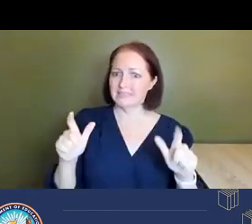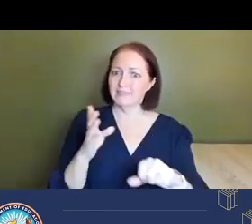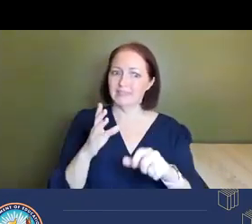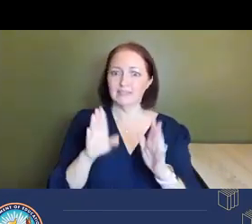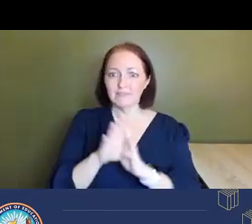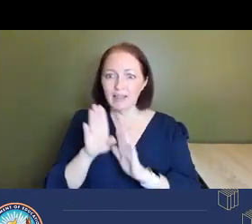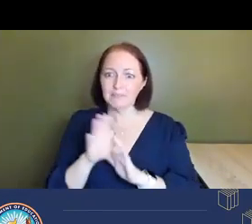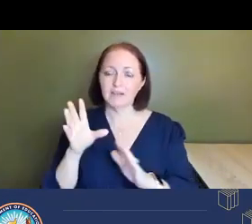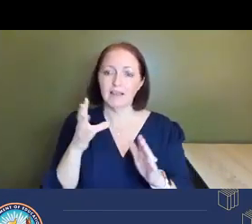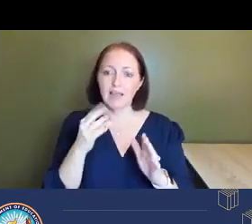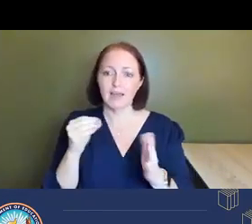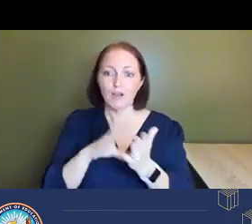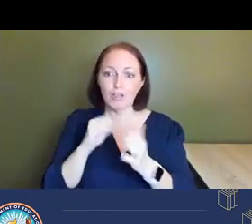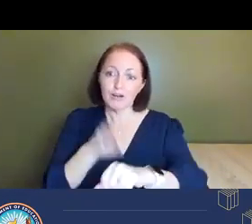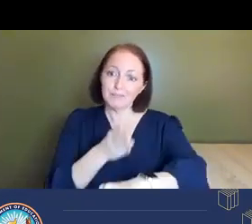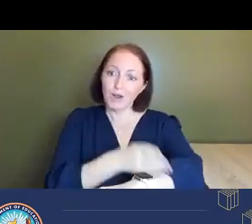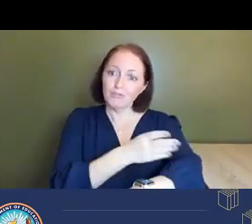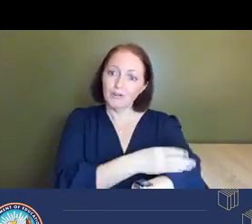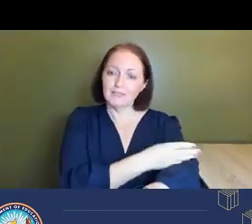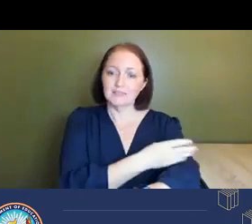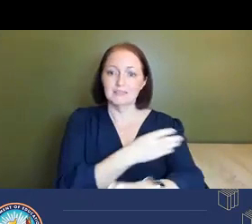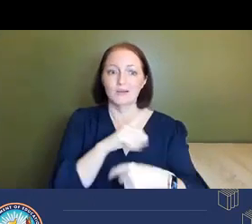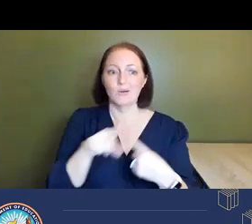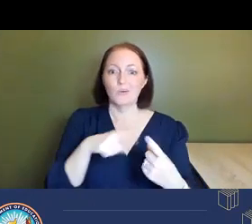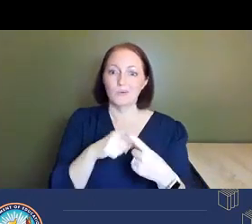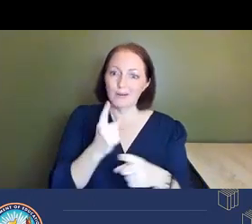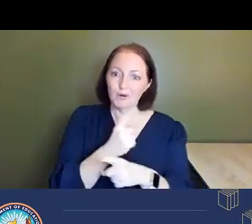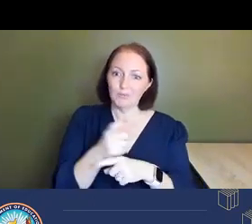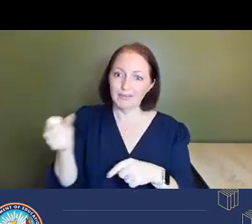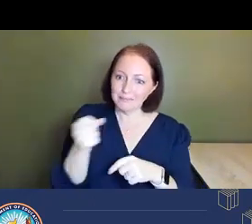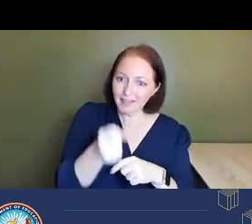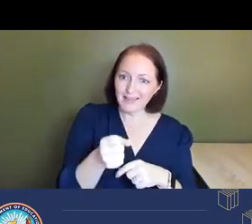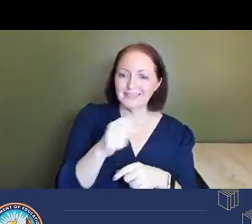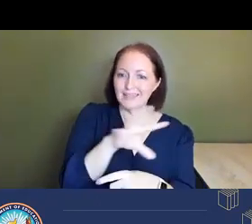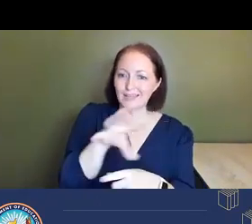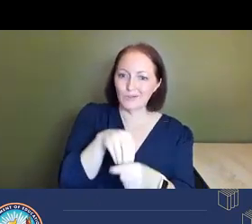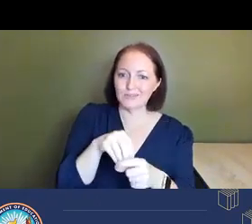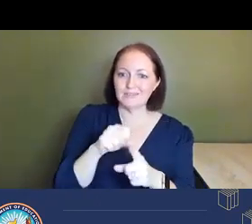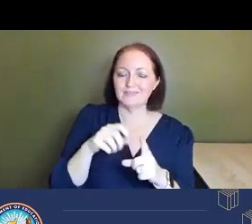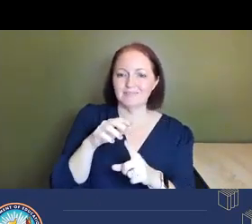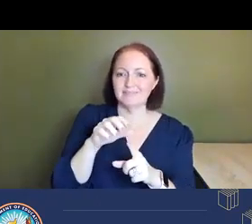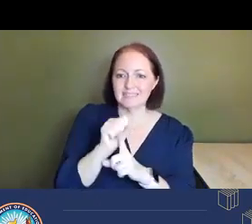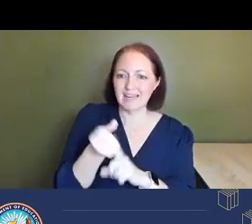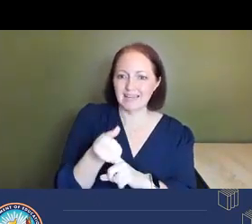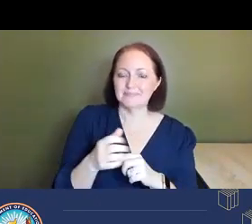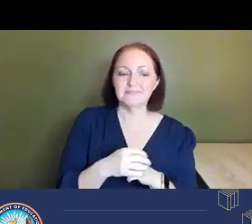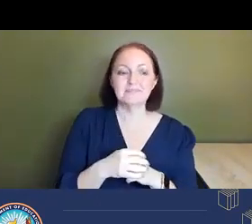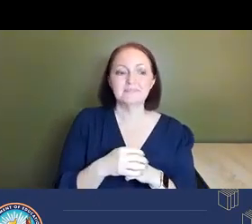and learning progress when appropriately placed in inclusive settings. Also same age peers